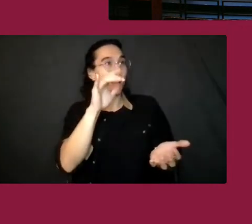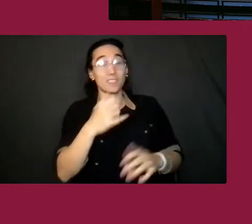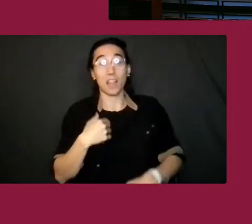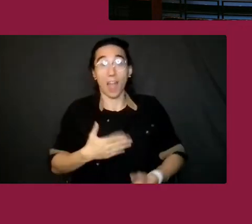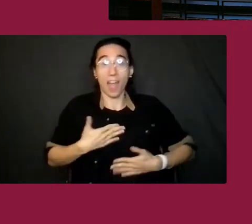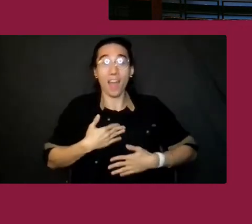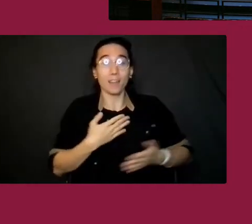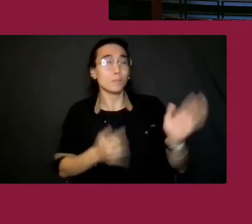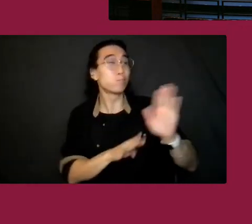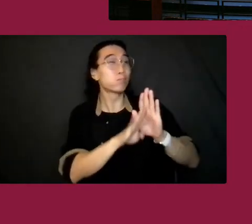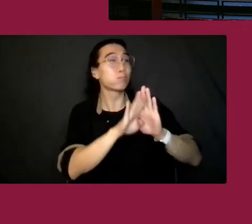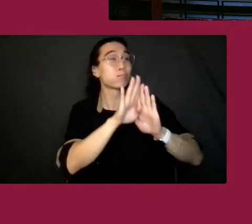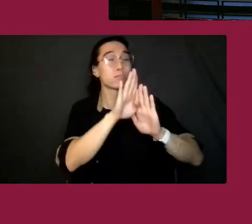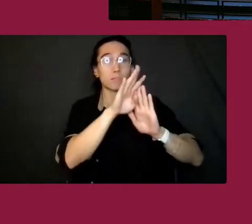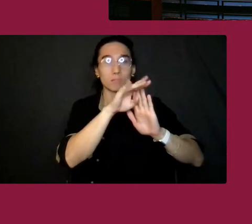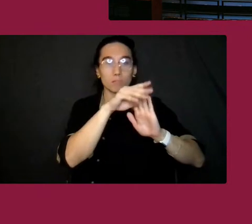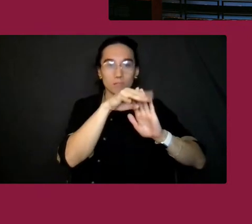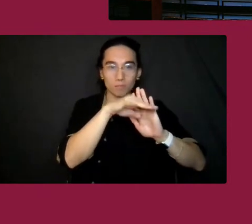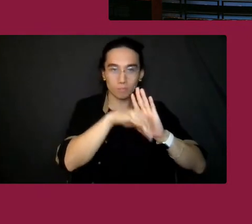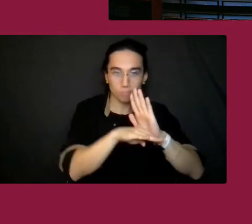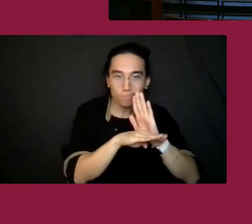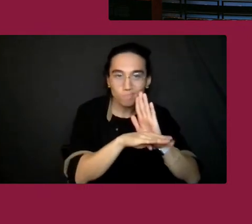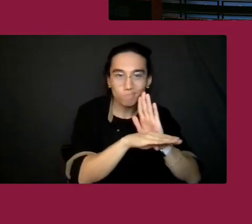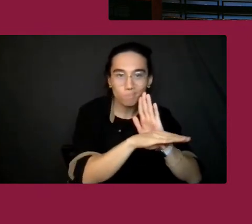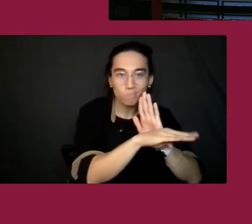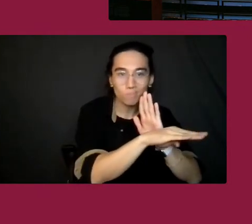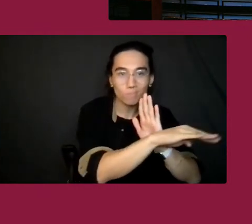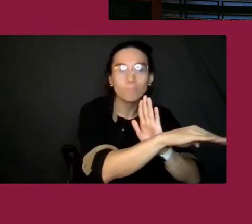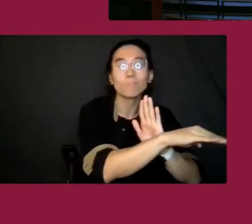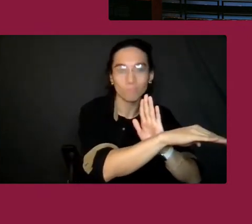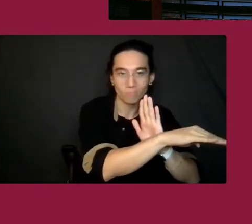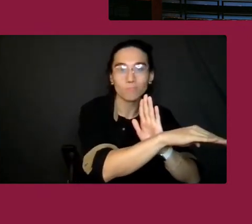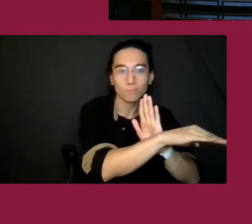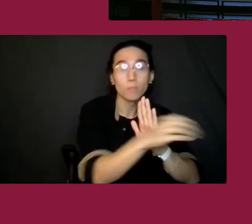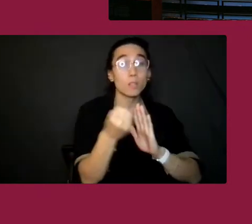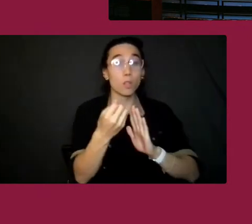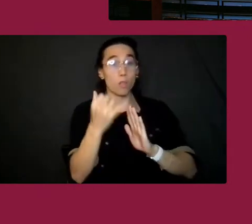The material wealth that initially brings satisfaction will become the